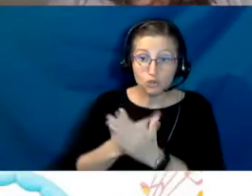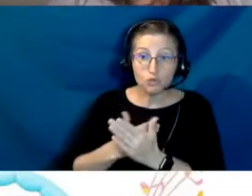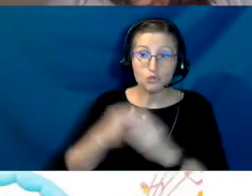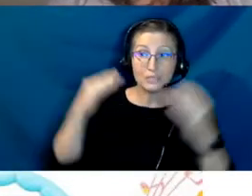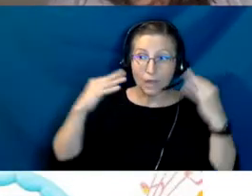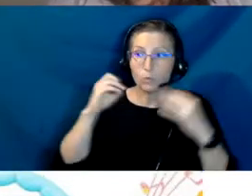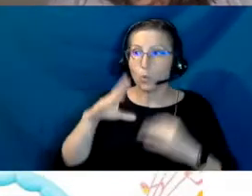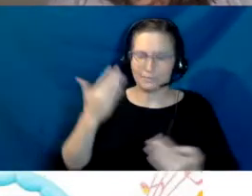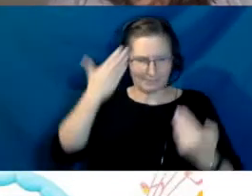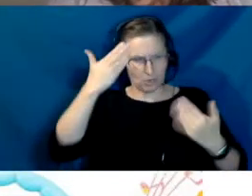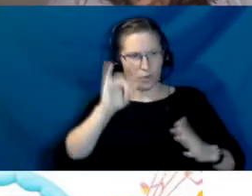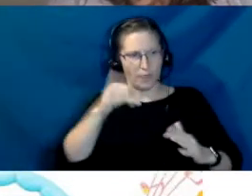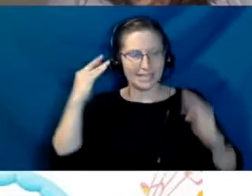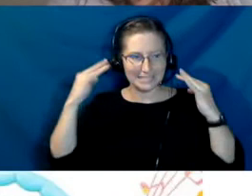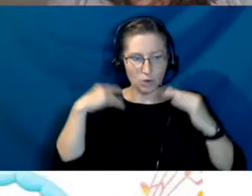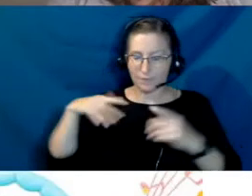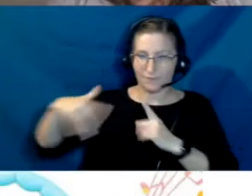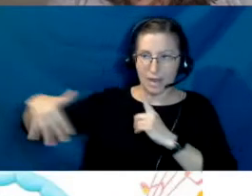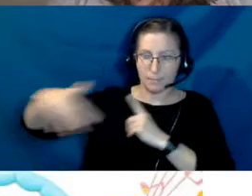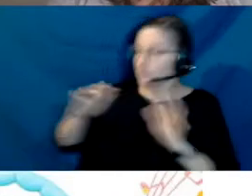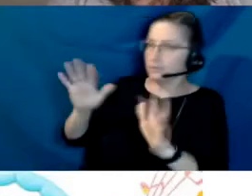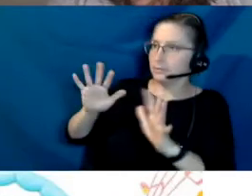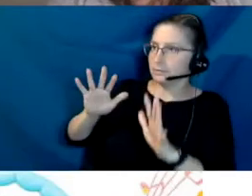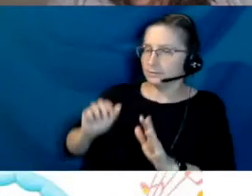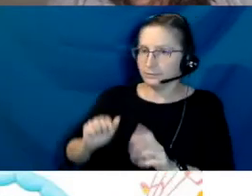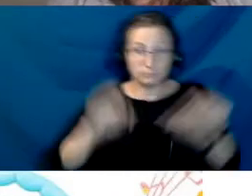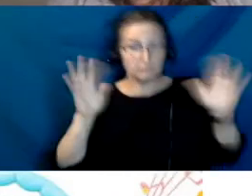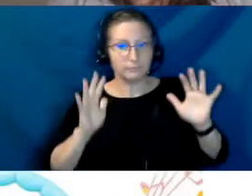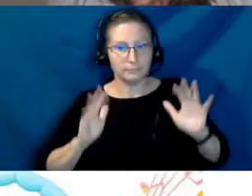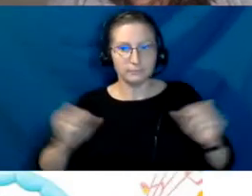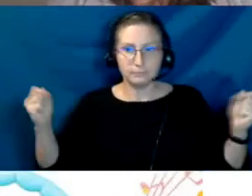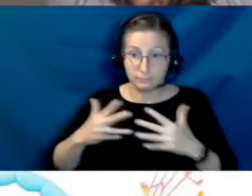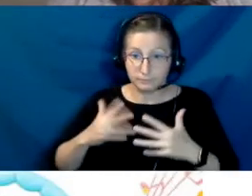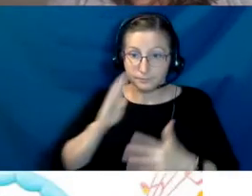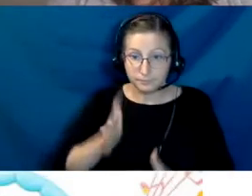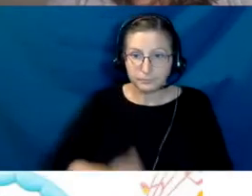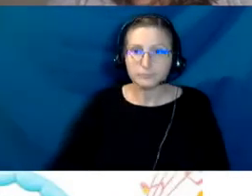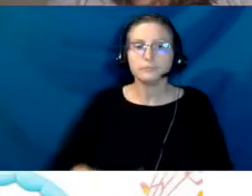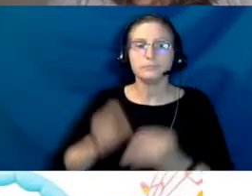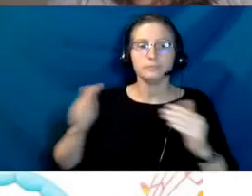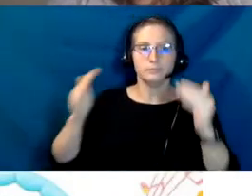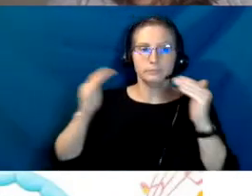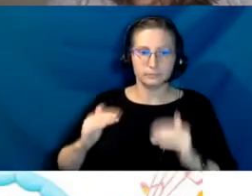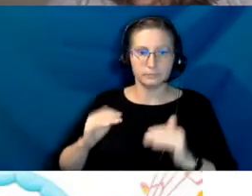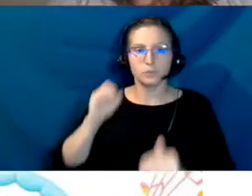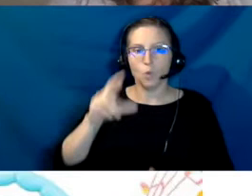or unfamiliar sounds in the environment. And in addition to that, they may not habituate